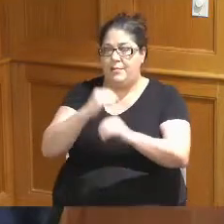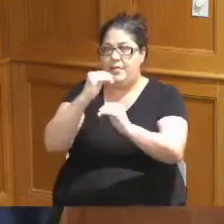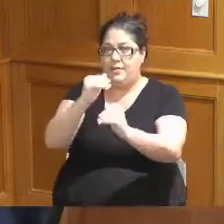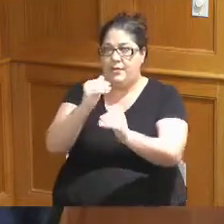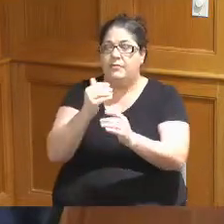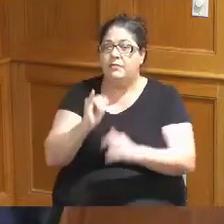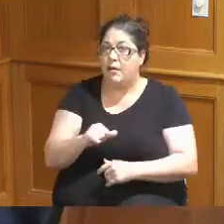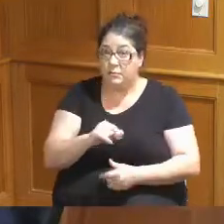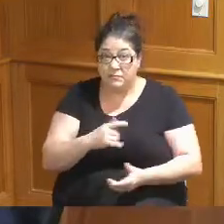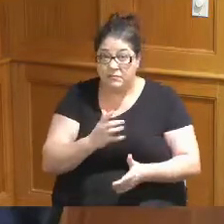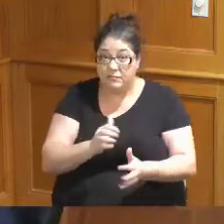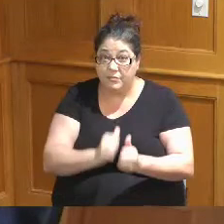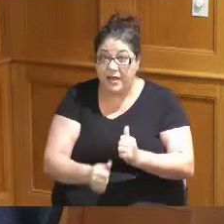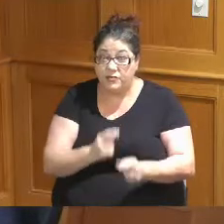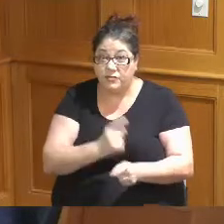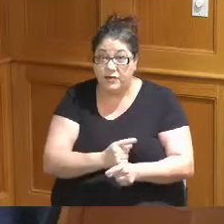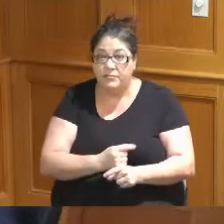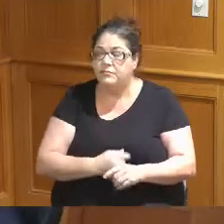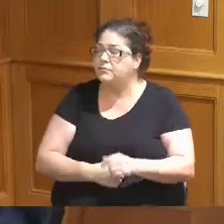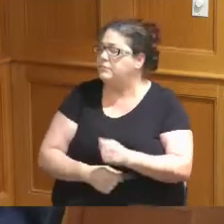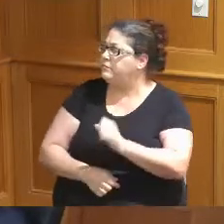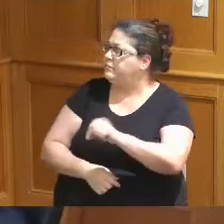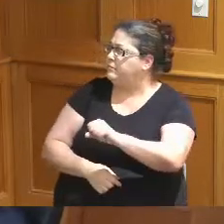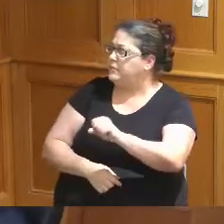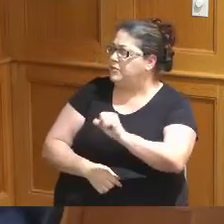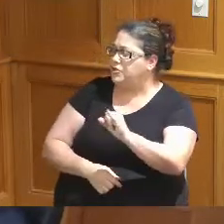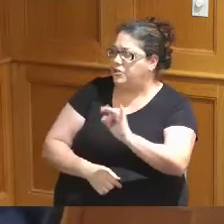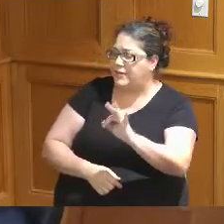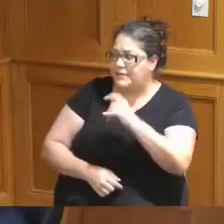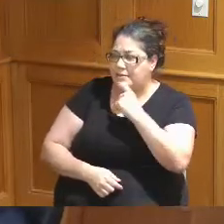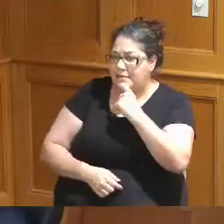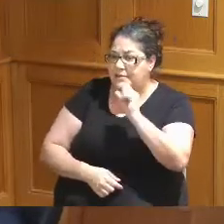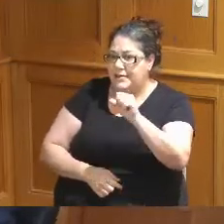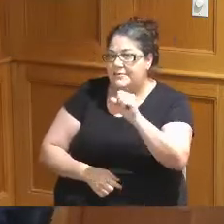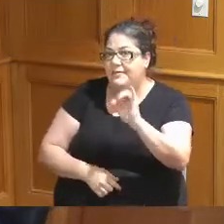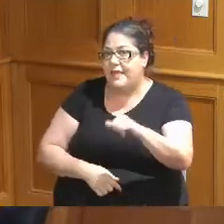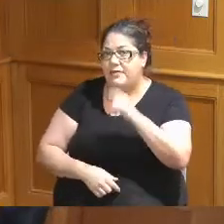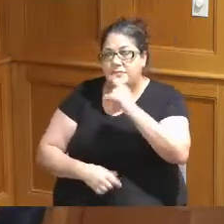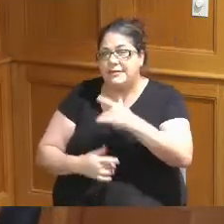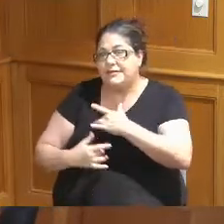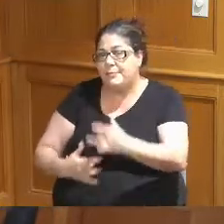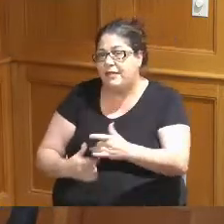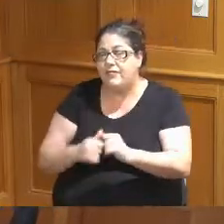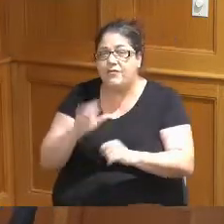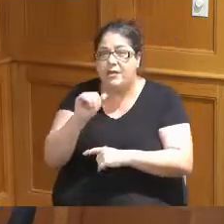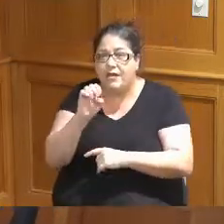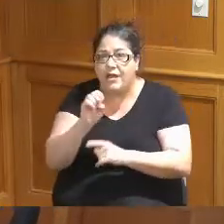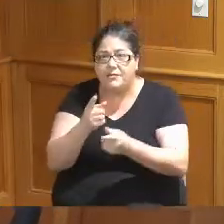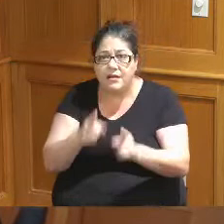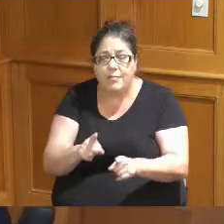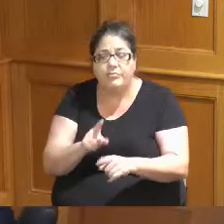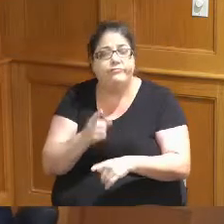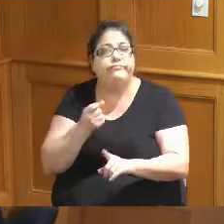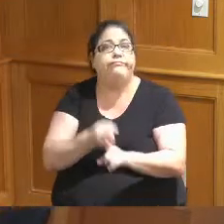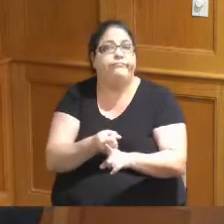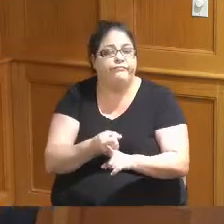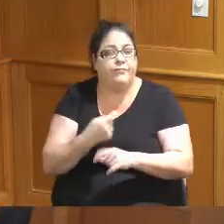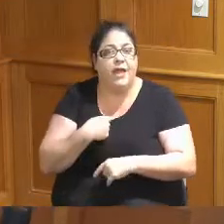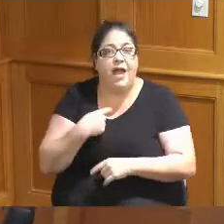uh yes Commissioner my understanding is that that typically in in cases where we have a a window of